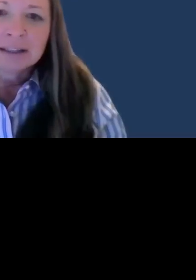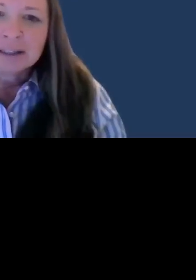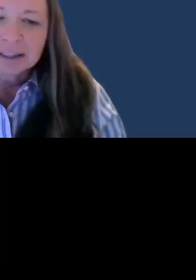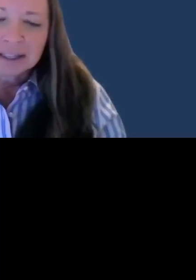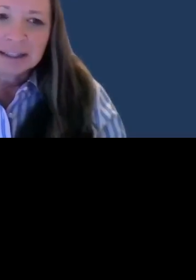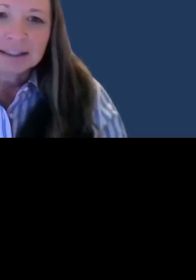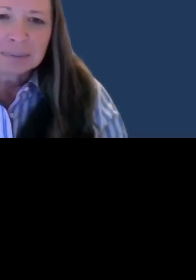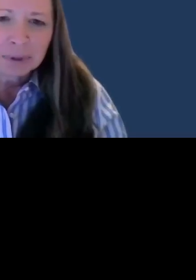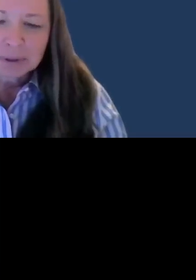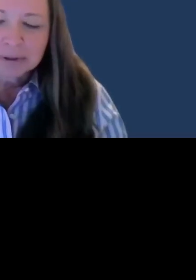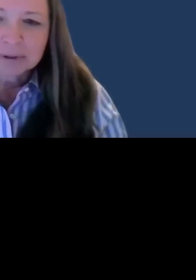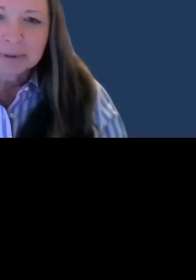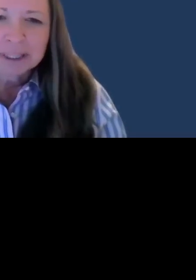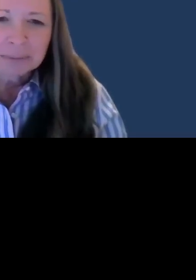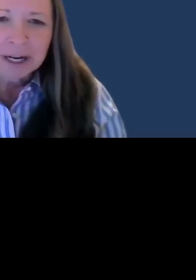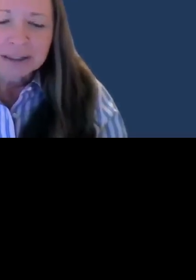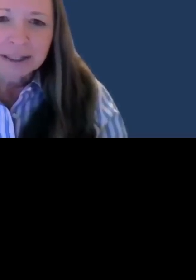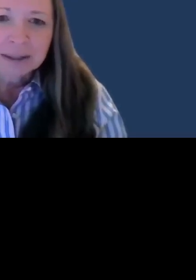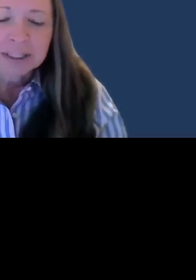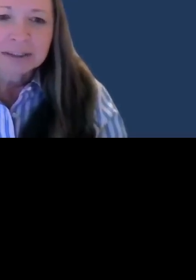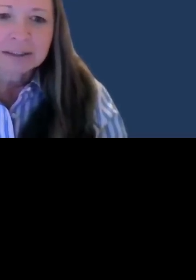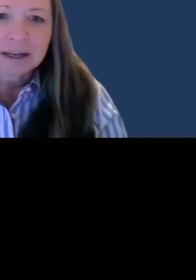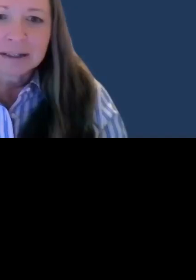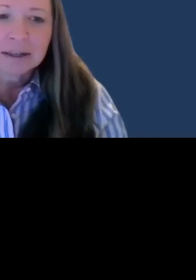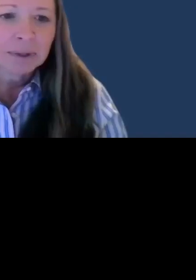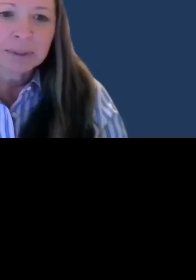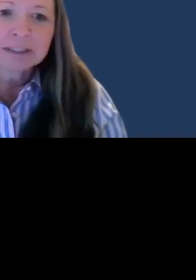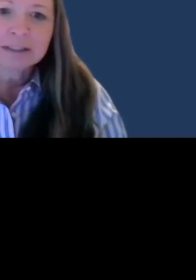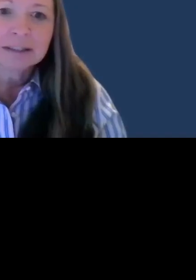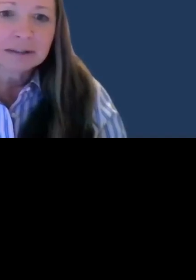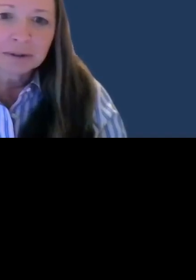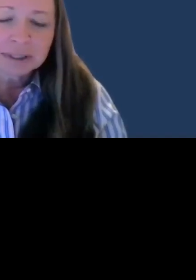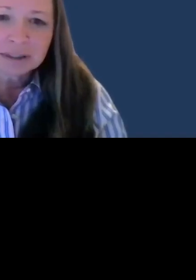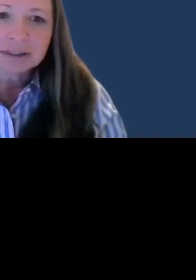Nothing in this proposal will impact anybody's, WCPS services,